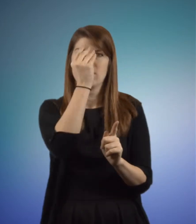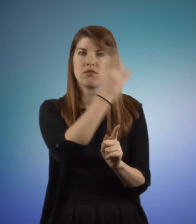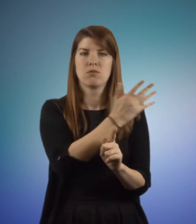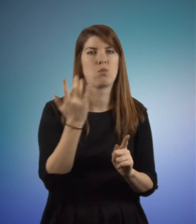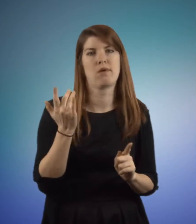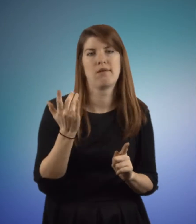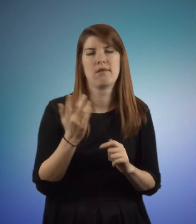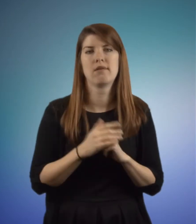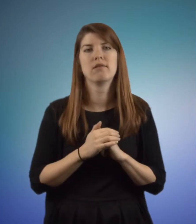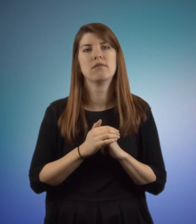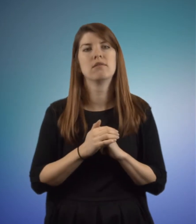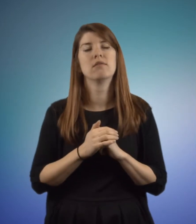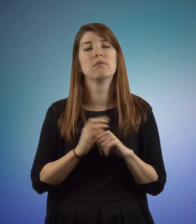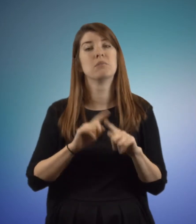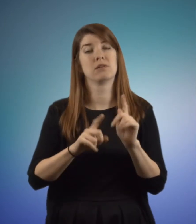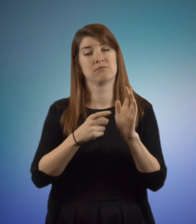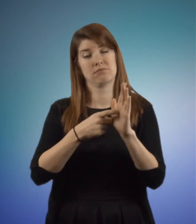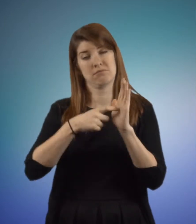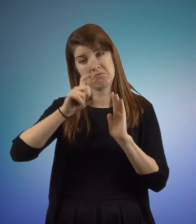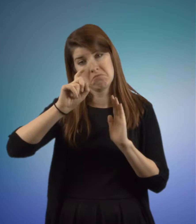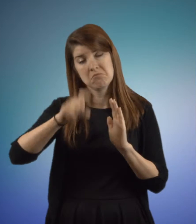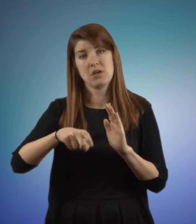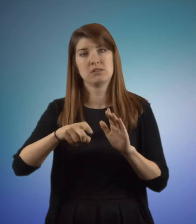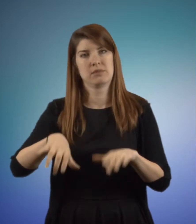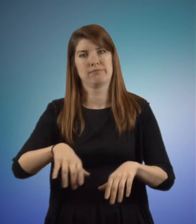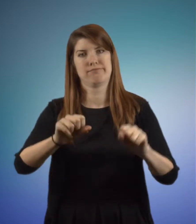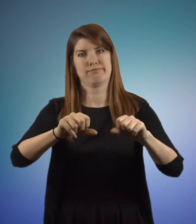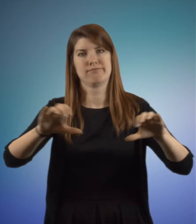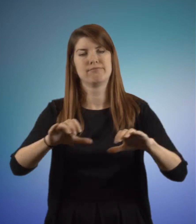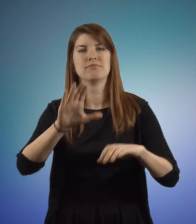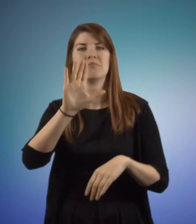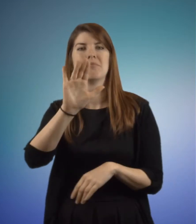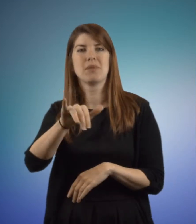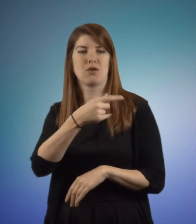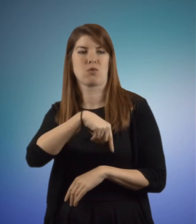It must be conducted by a qualified examiner that's not employed by the school, however.